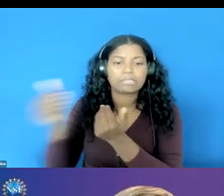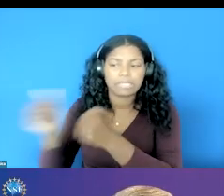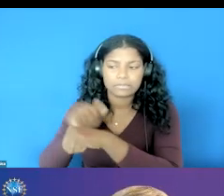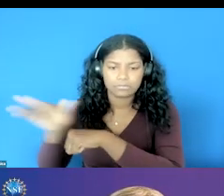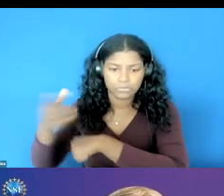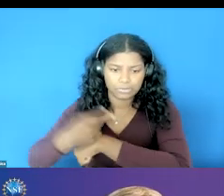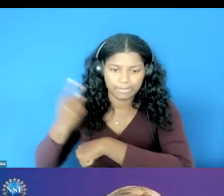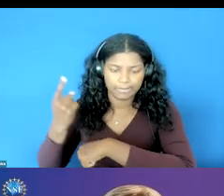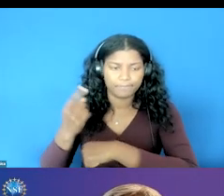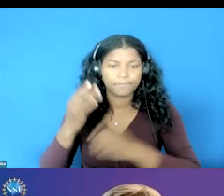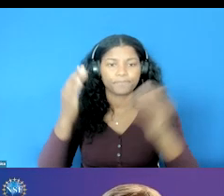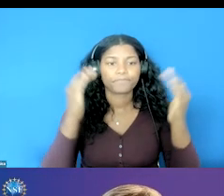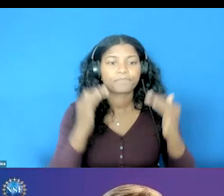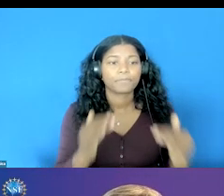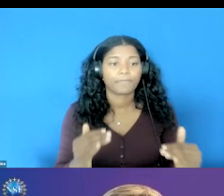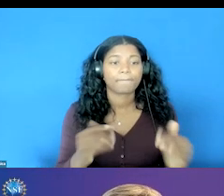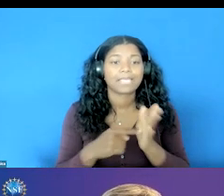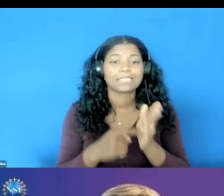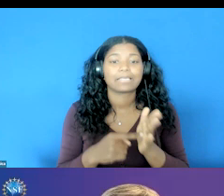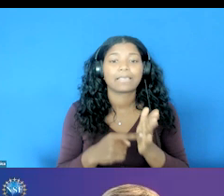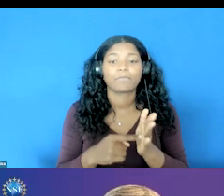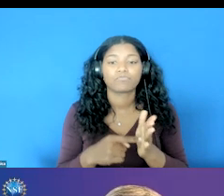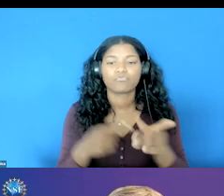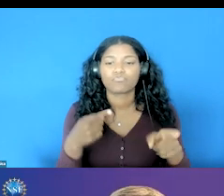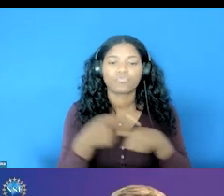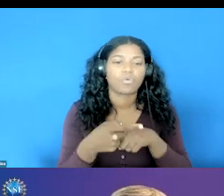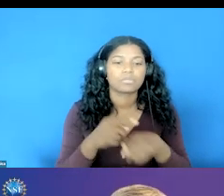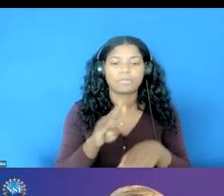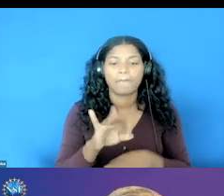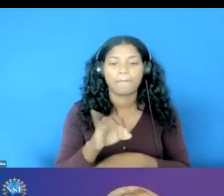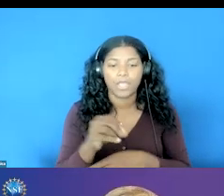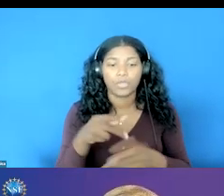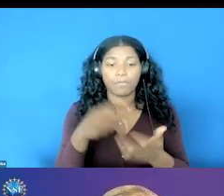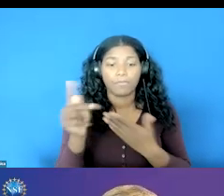The next example I'll highlight is a cross BIO program that targets our priority research area.